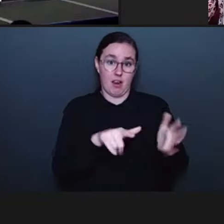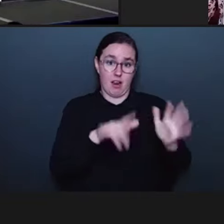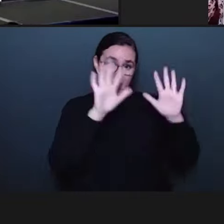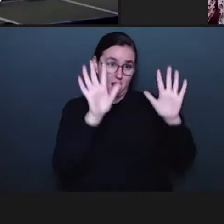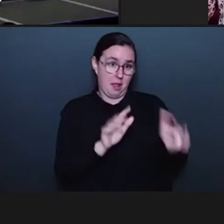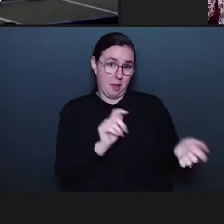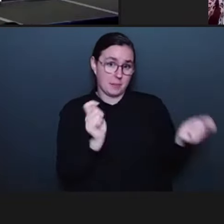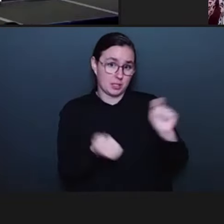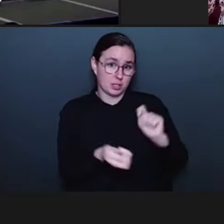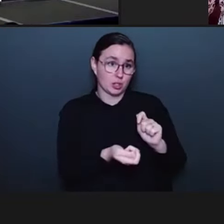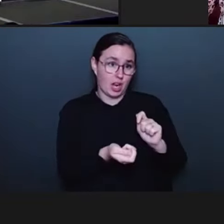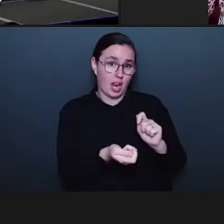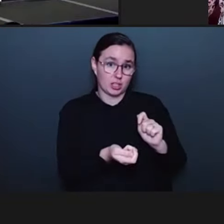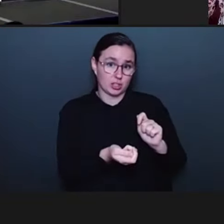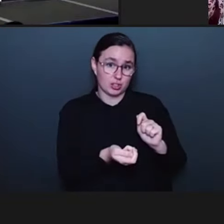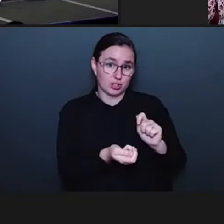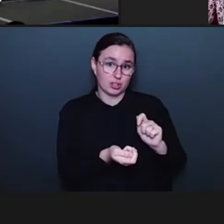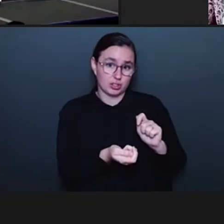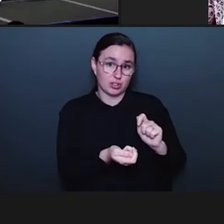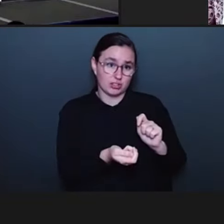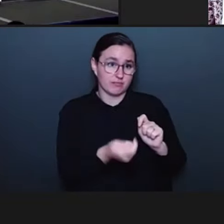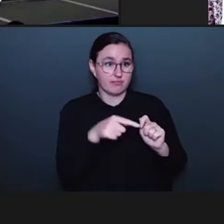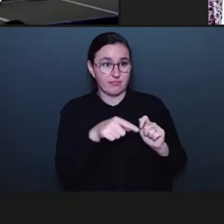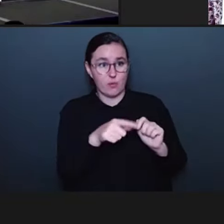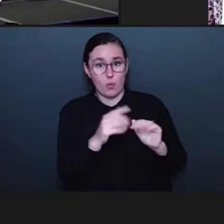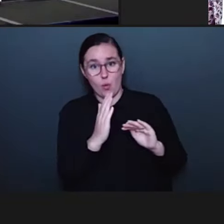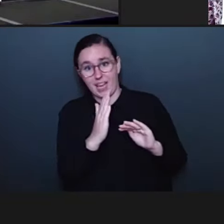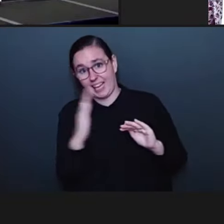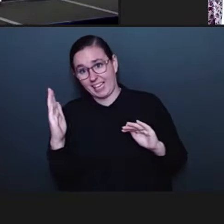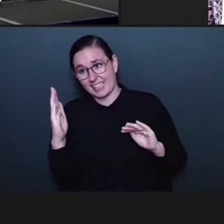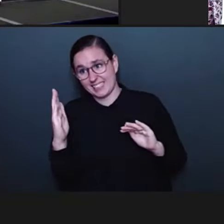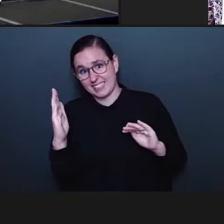and other regions, and in South Sudan, it used to be another region. But right now,